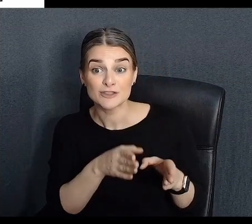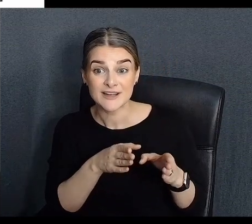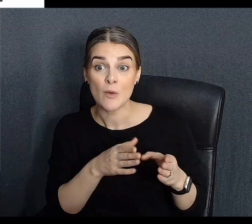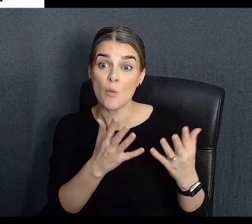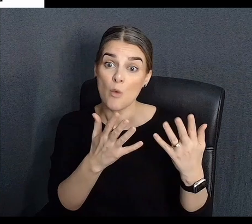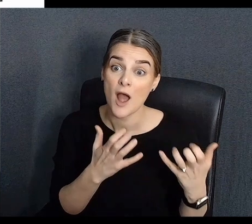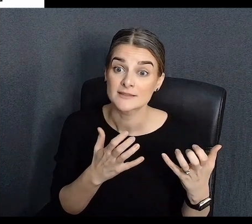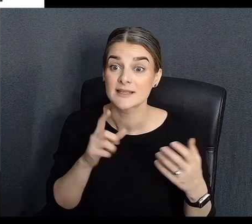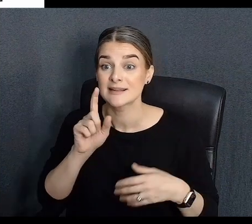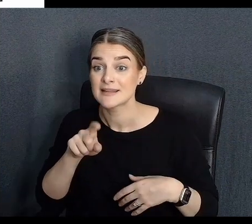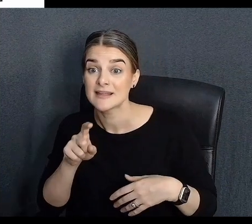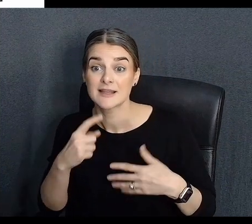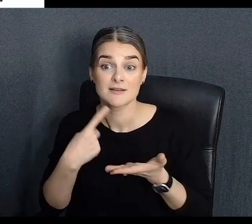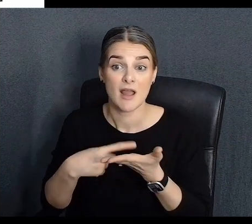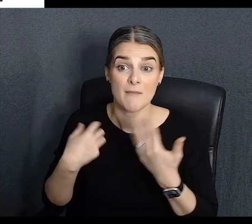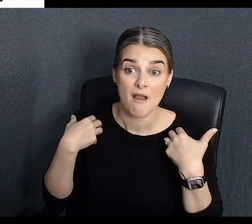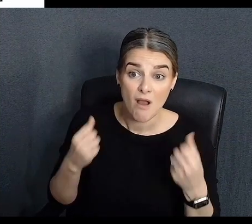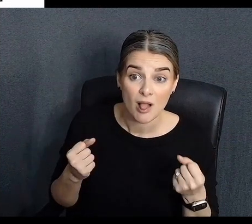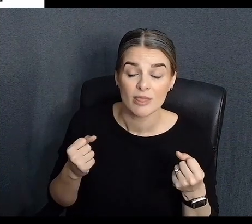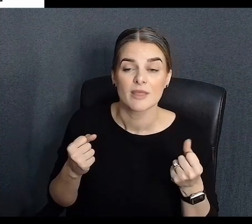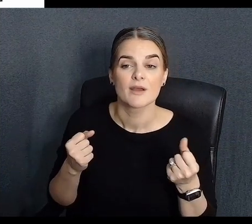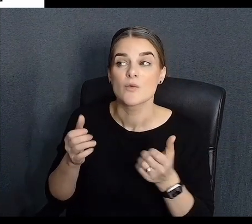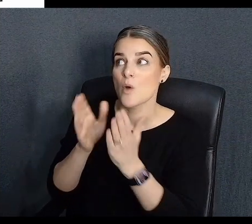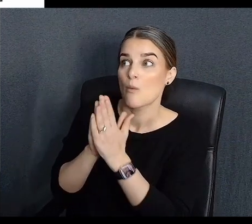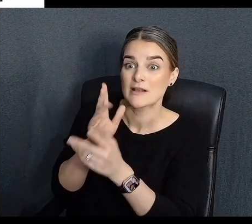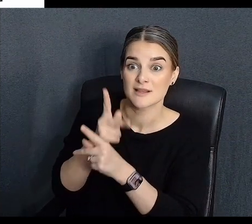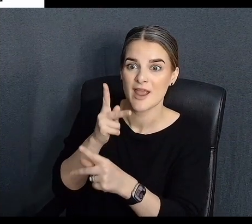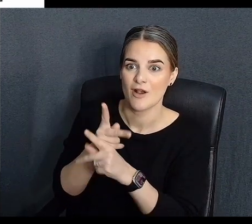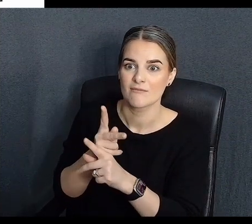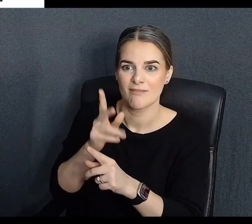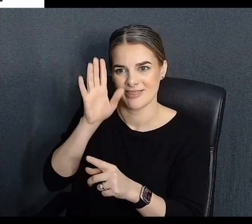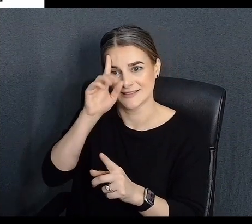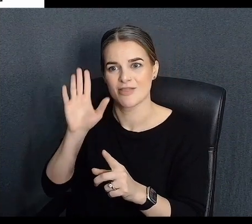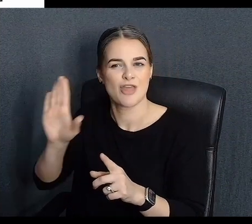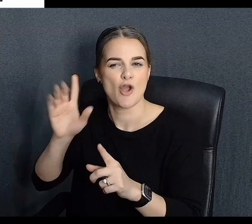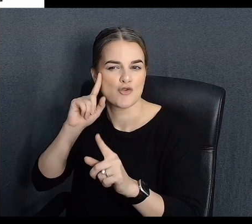to talk about their health, to request care, those types of self-concepts.